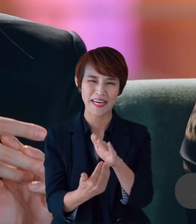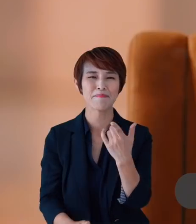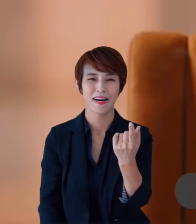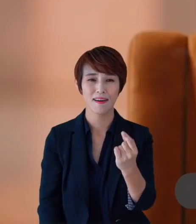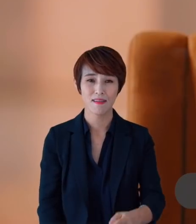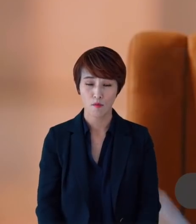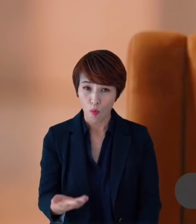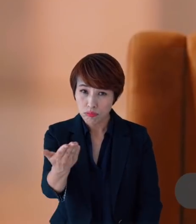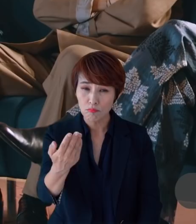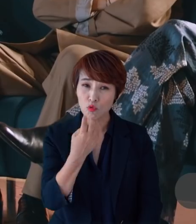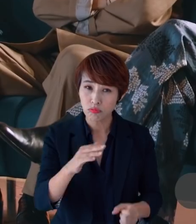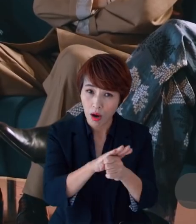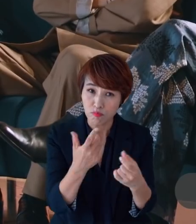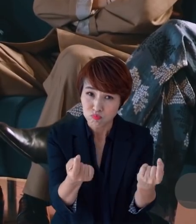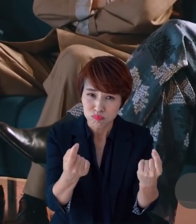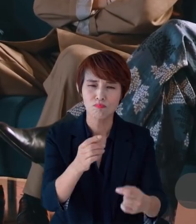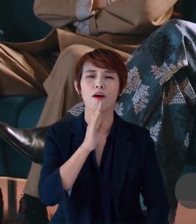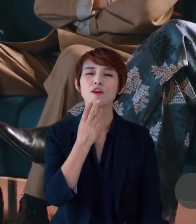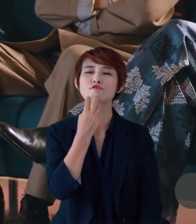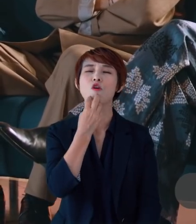And you all love Seoul, right? Jung Kook: No doubt about it!